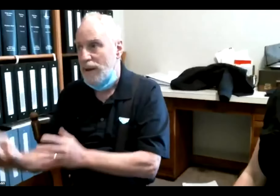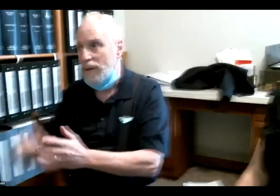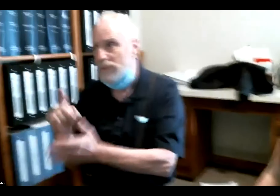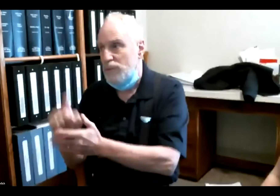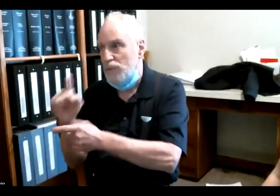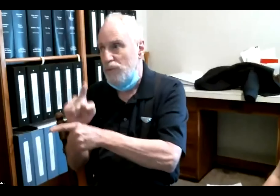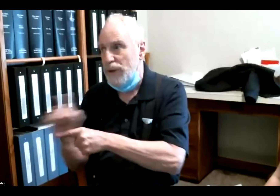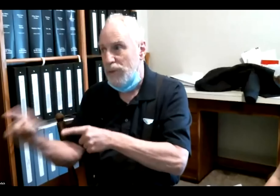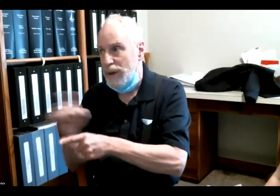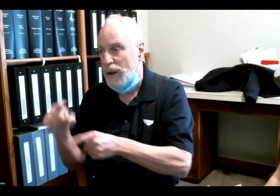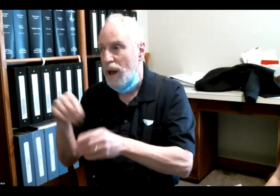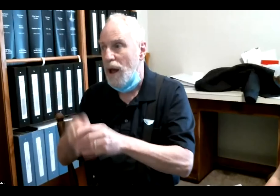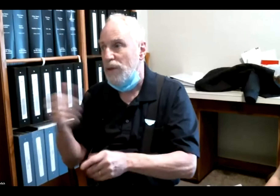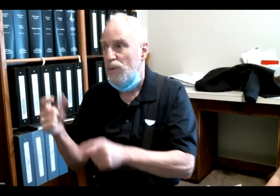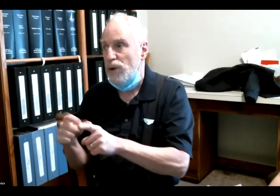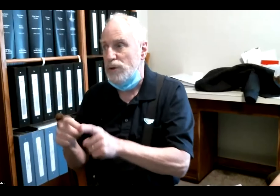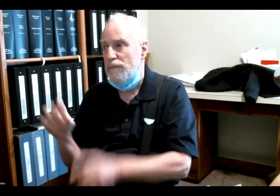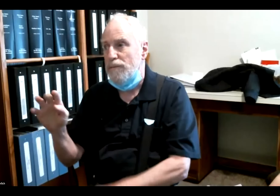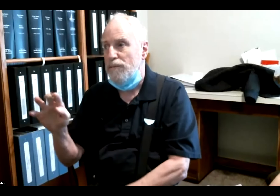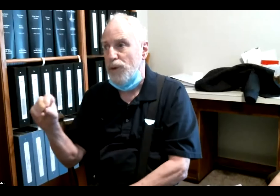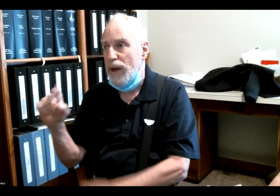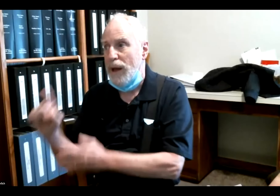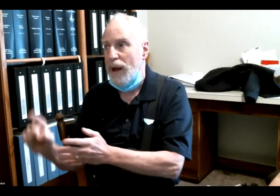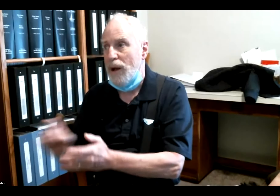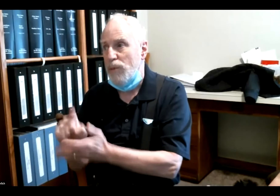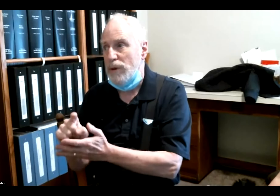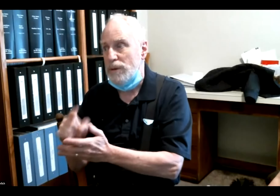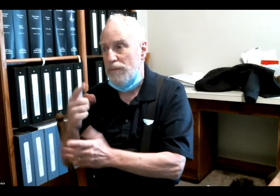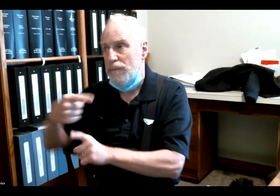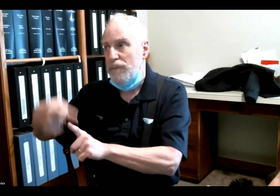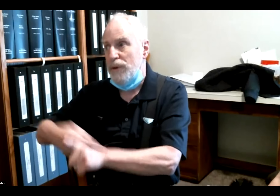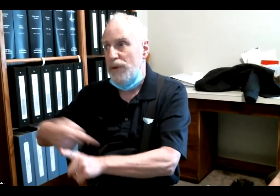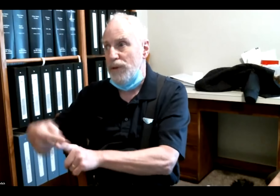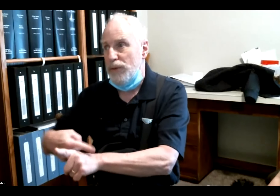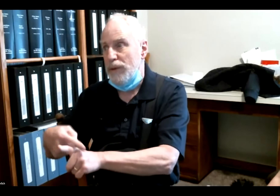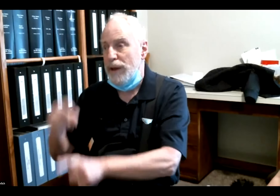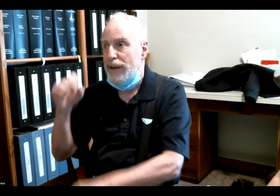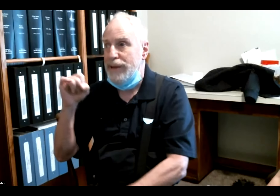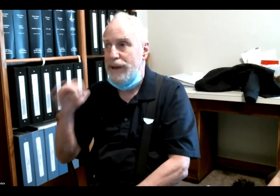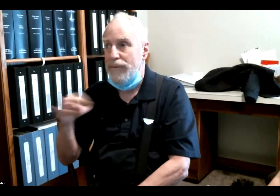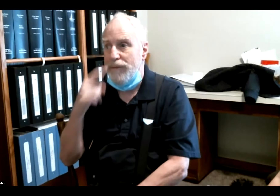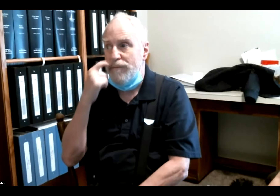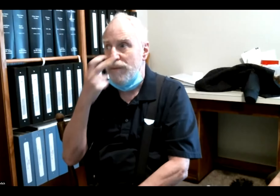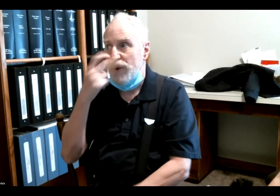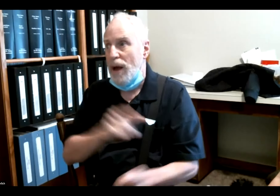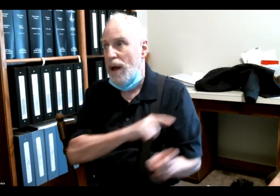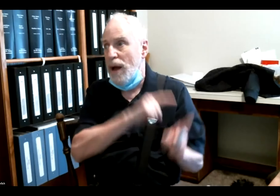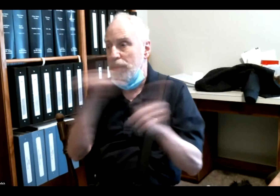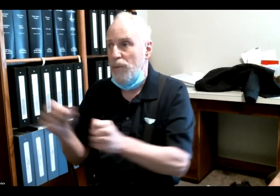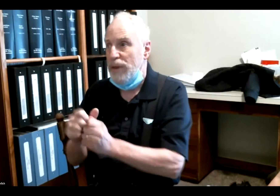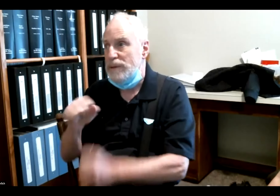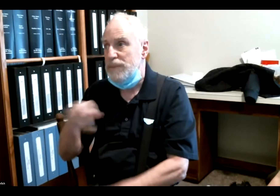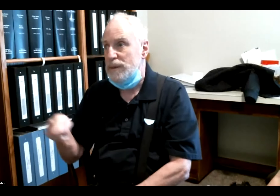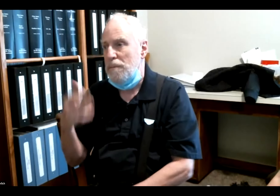SSP are limited to ten hours a week. In other words 40 hours a month, so if a Deaf/blind